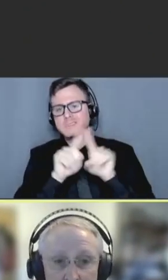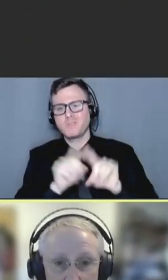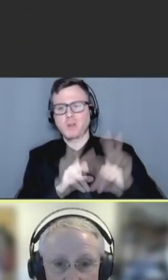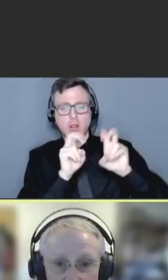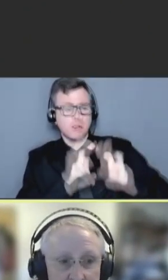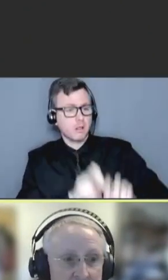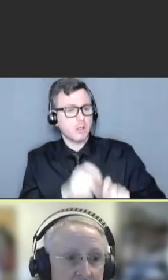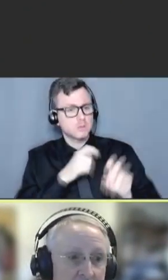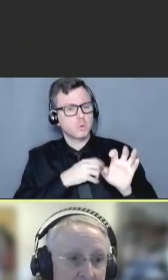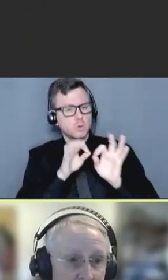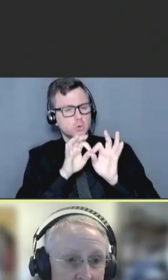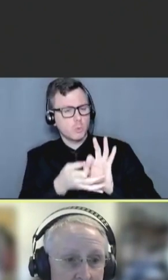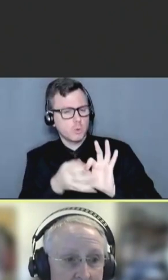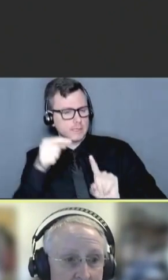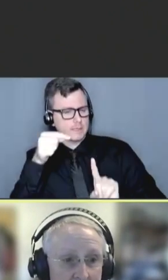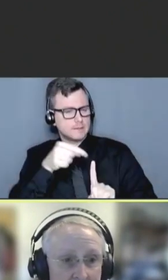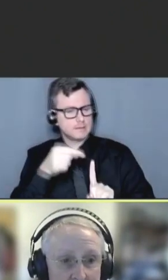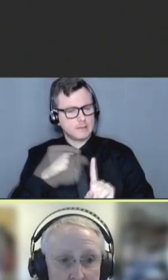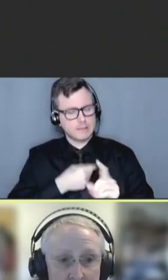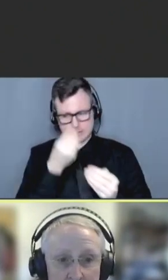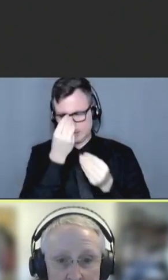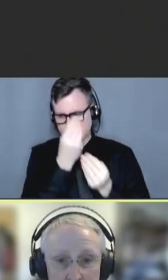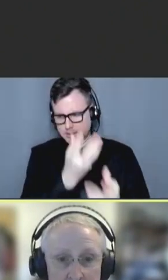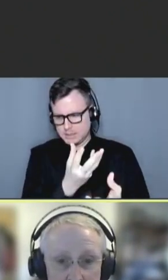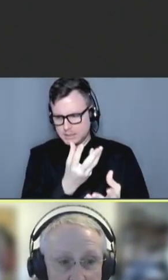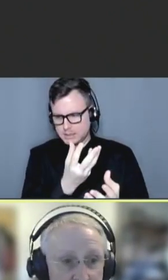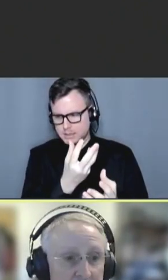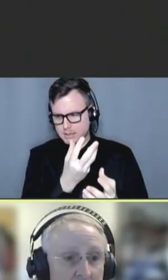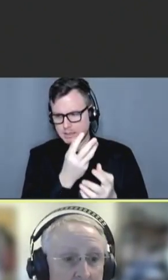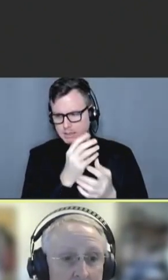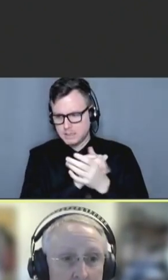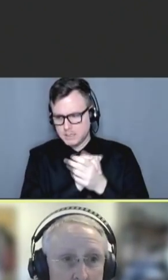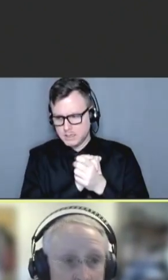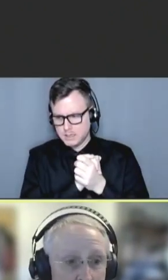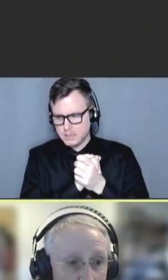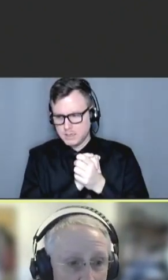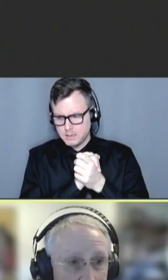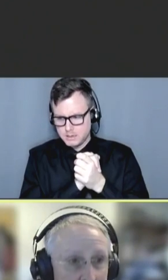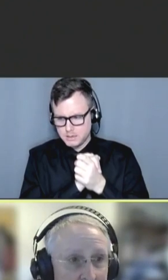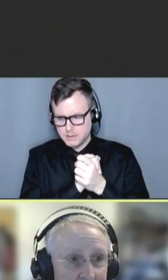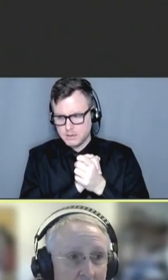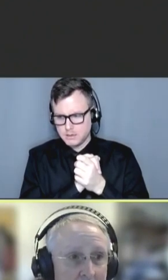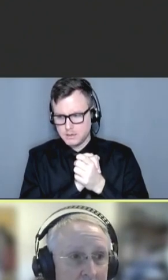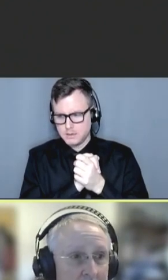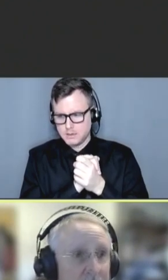and presentation of this data, and to provide updates going forward. Next slide, please.